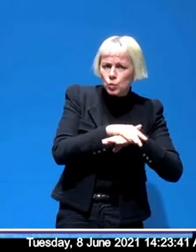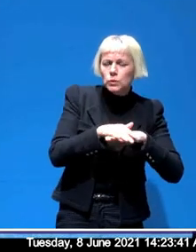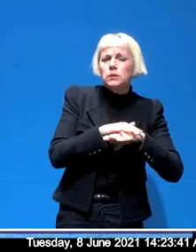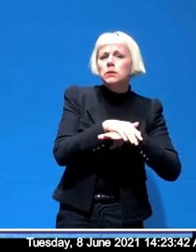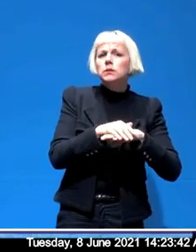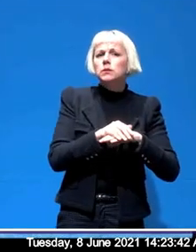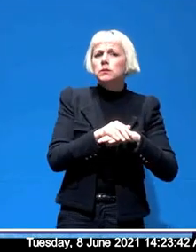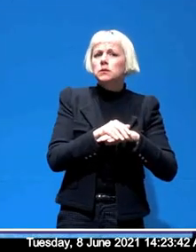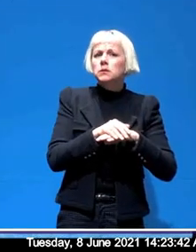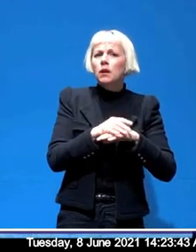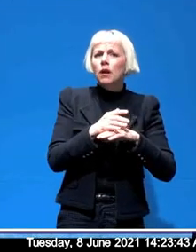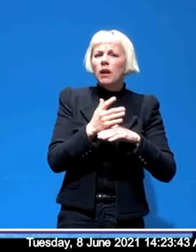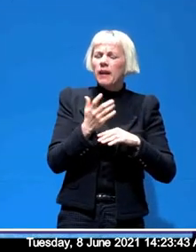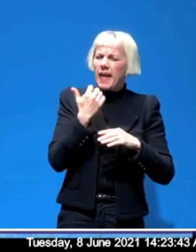accepted on each occasion?